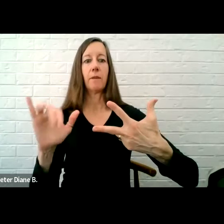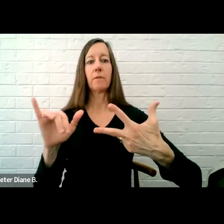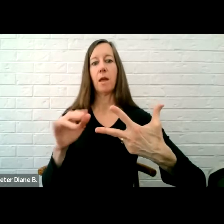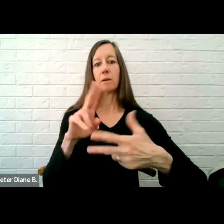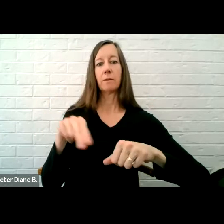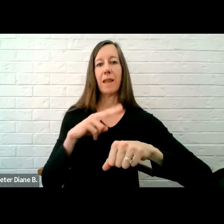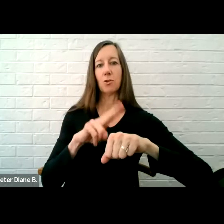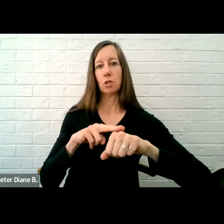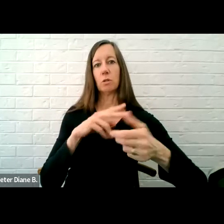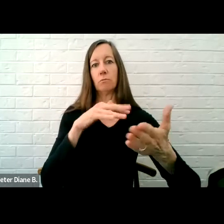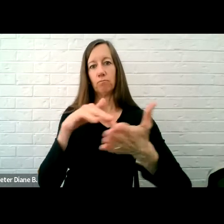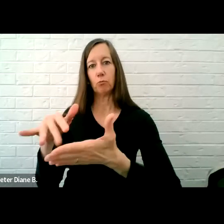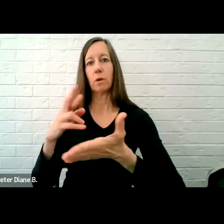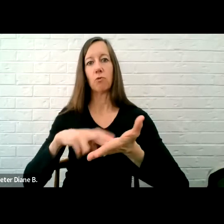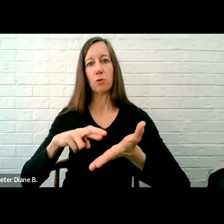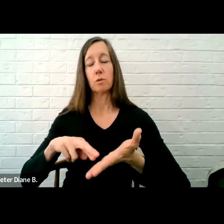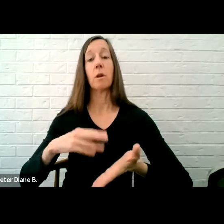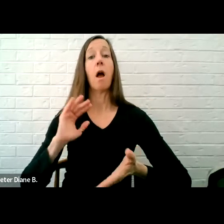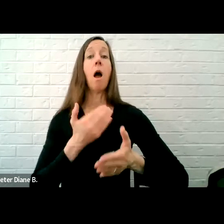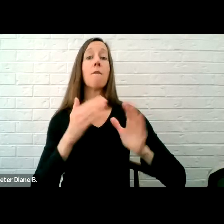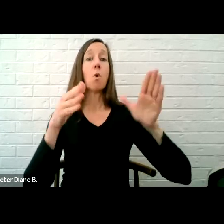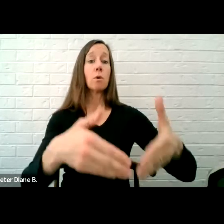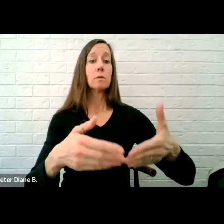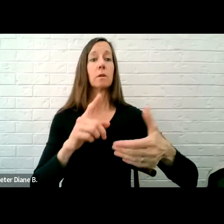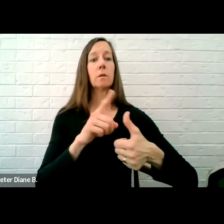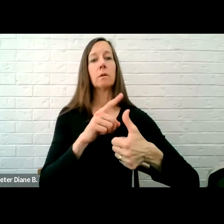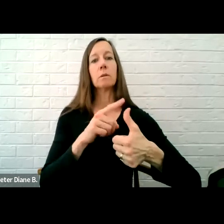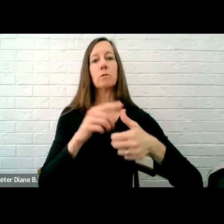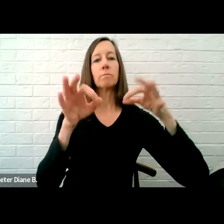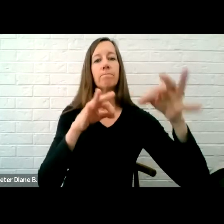Our focus is on describing the prevalence and characteristics of people with intellectual